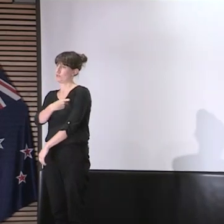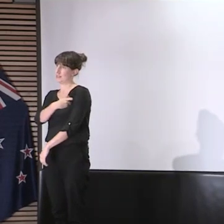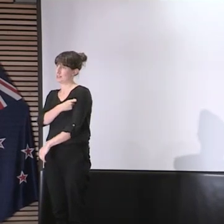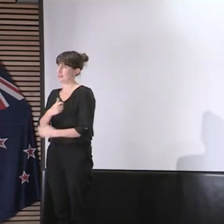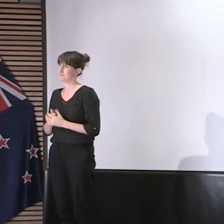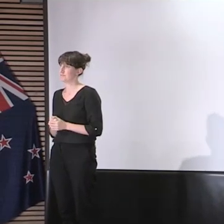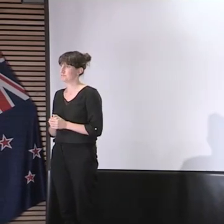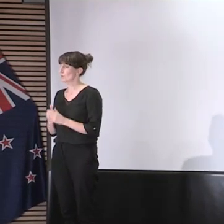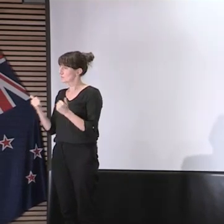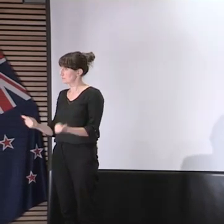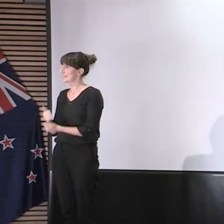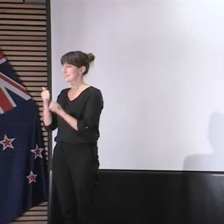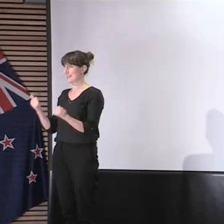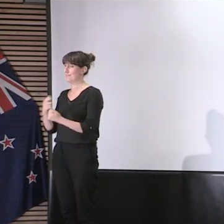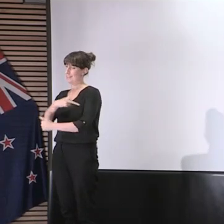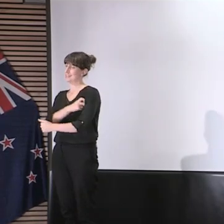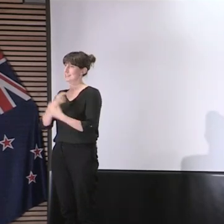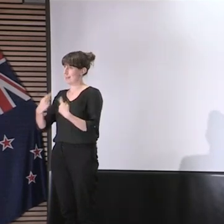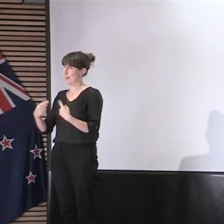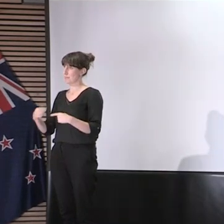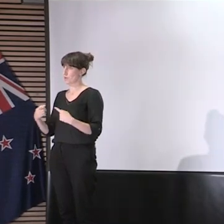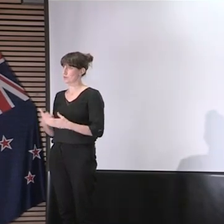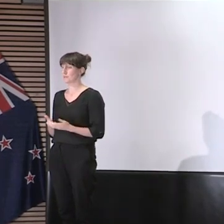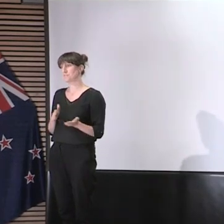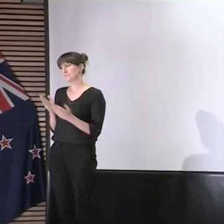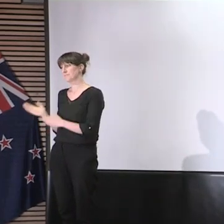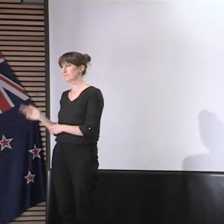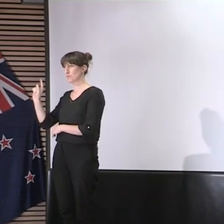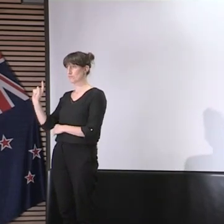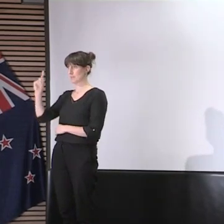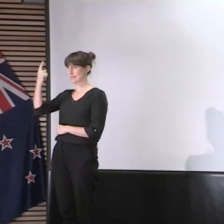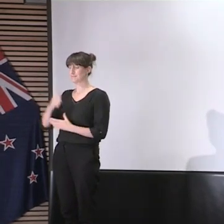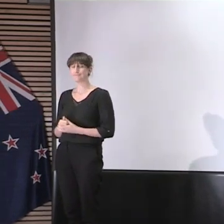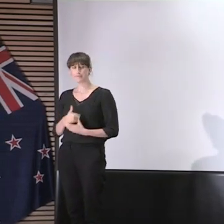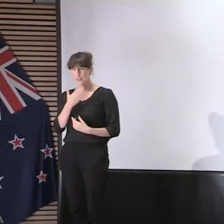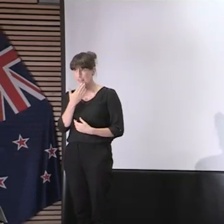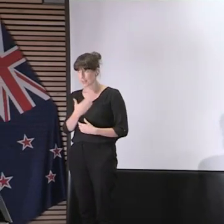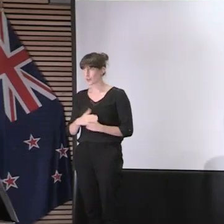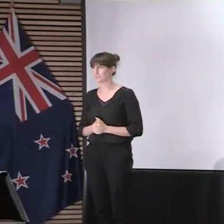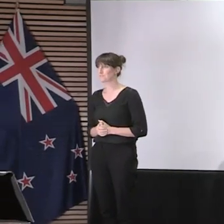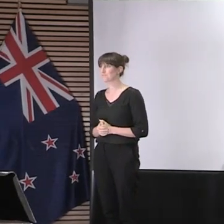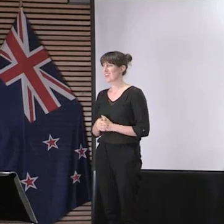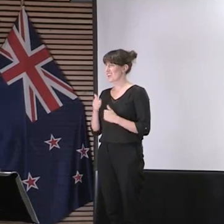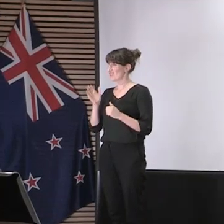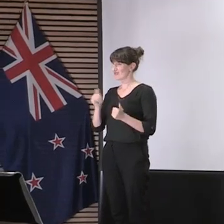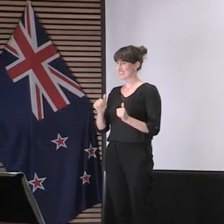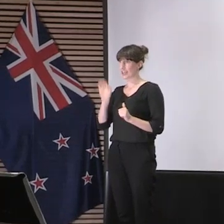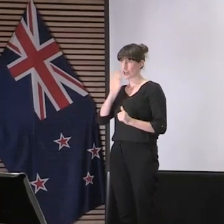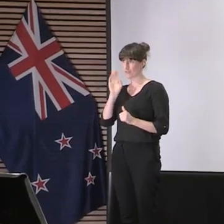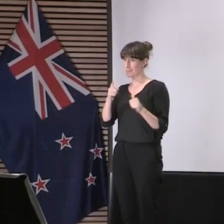have plenty of flu vaccine supply that has been in a managed way from the centre. I will now hand back to the Prime Minister.